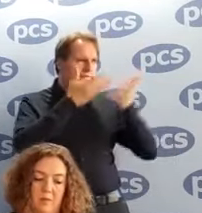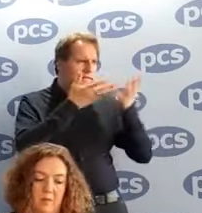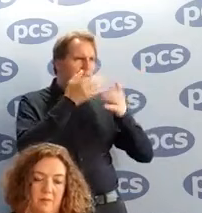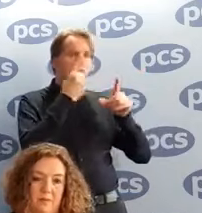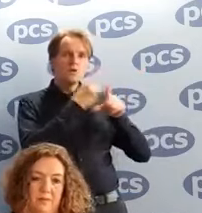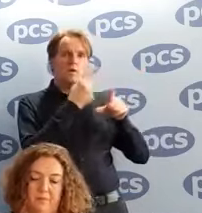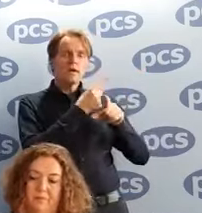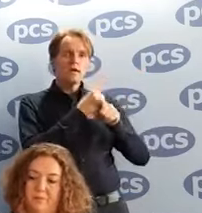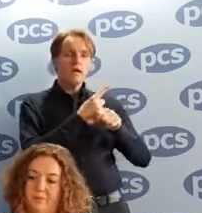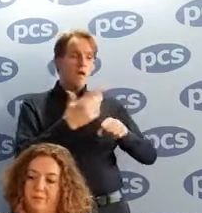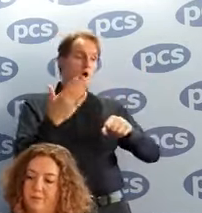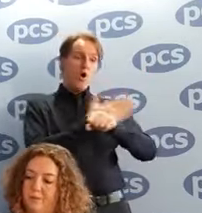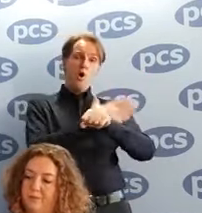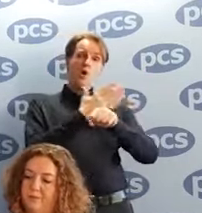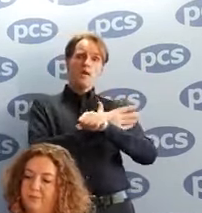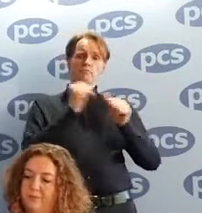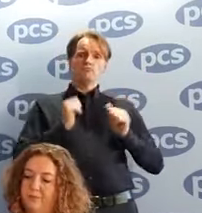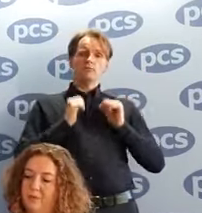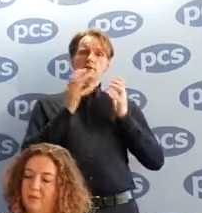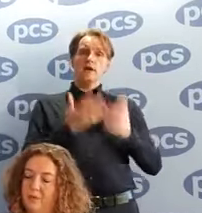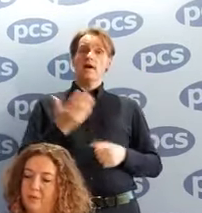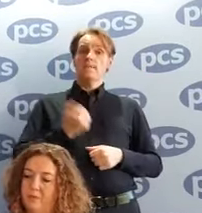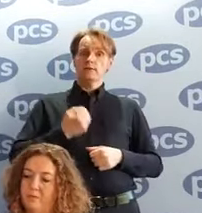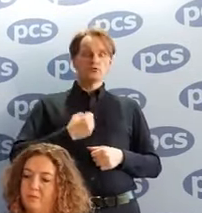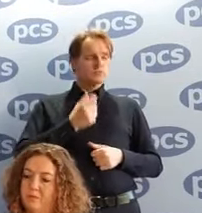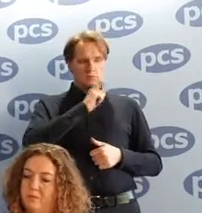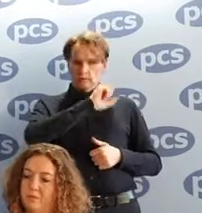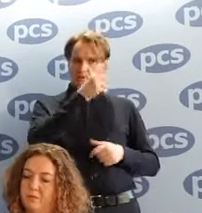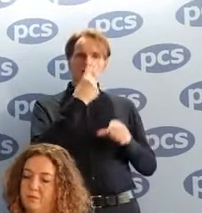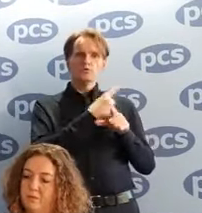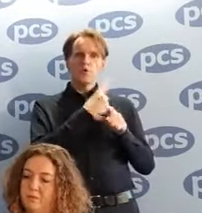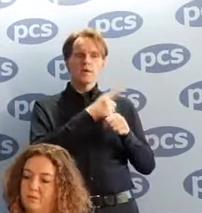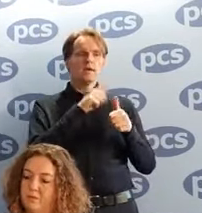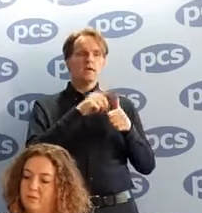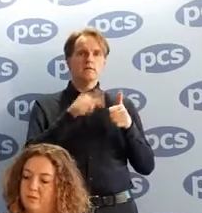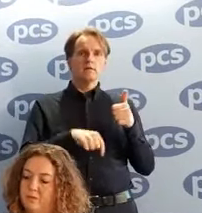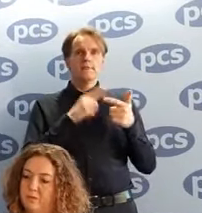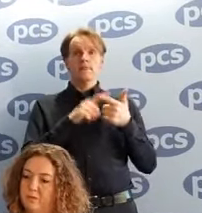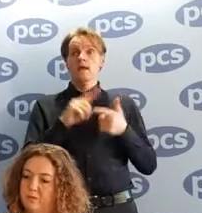early access to pensions we are raising the fact that people whose office closes